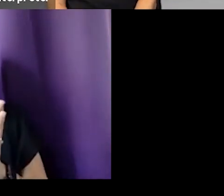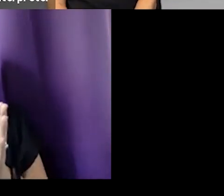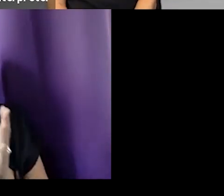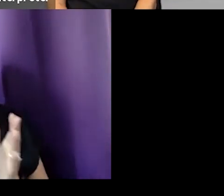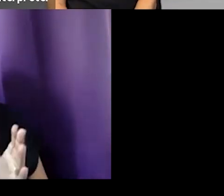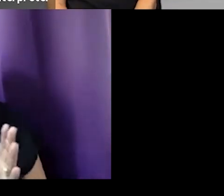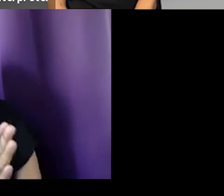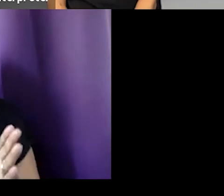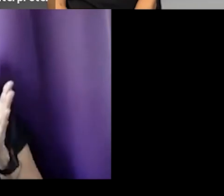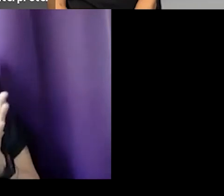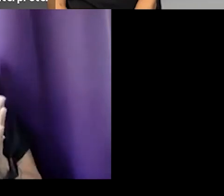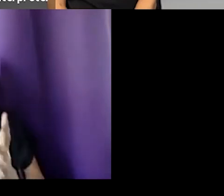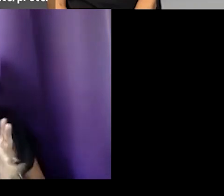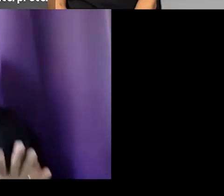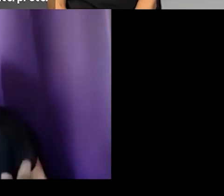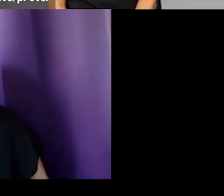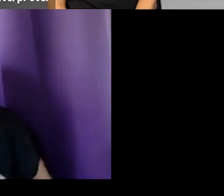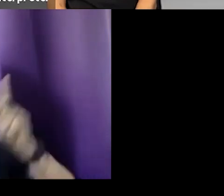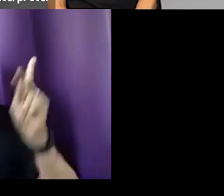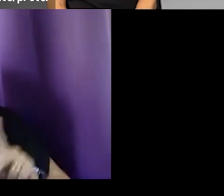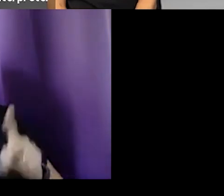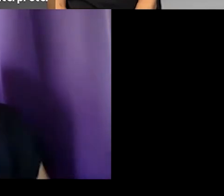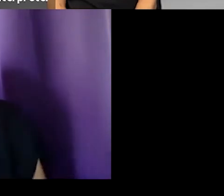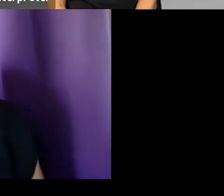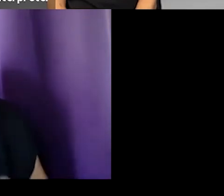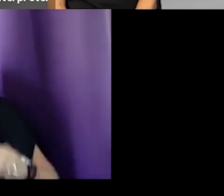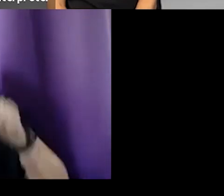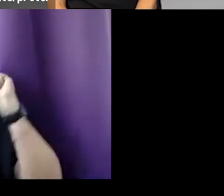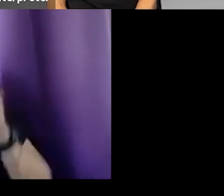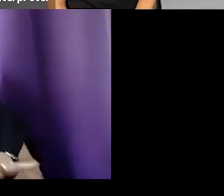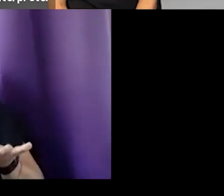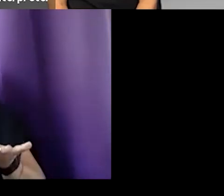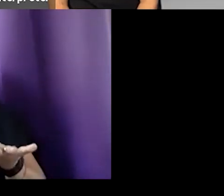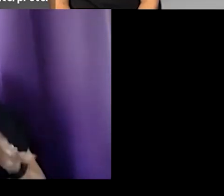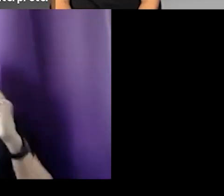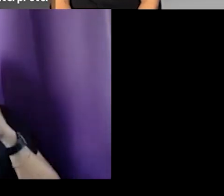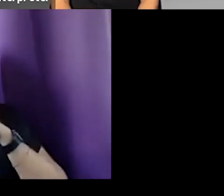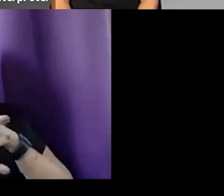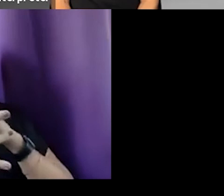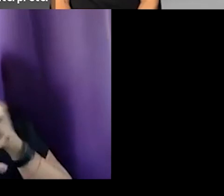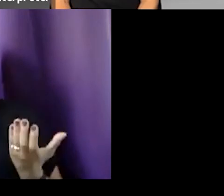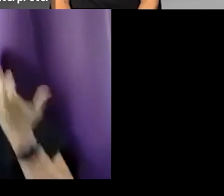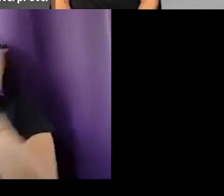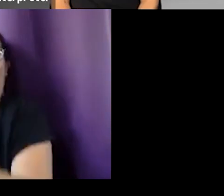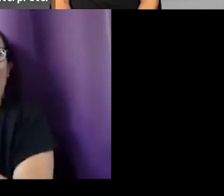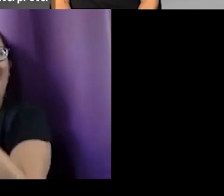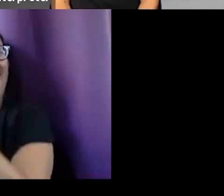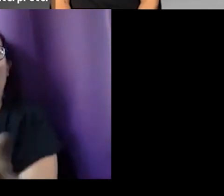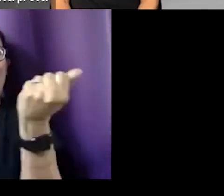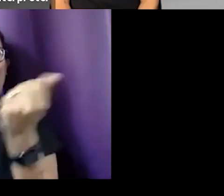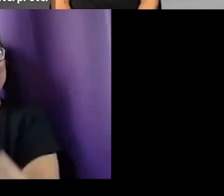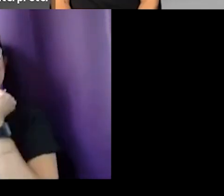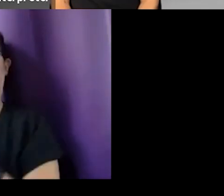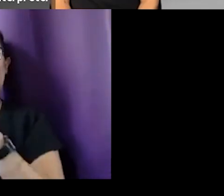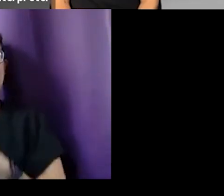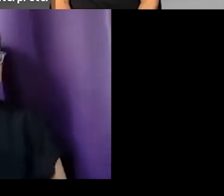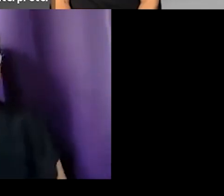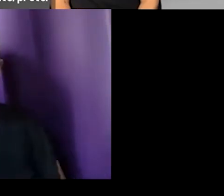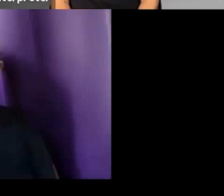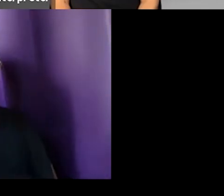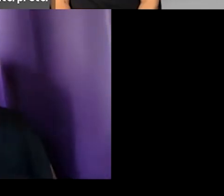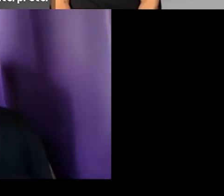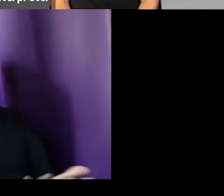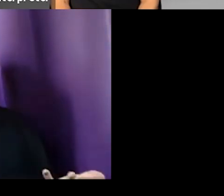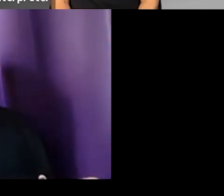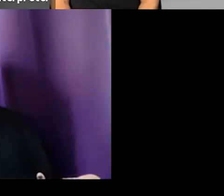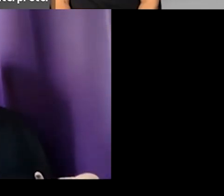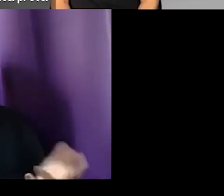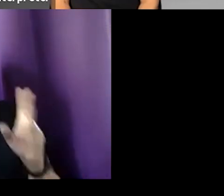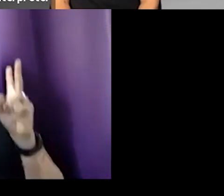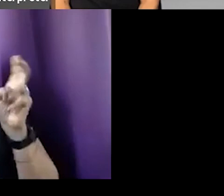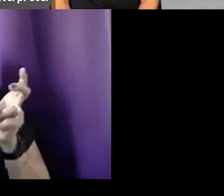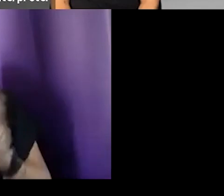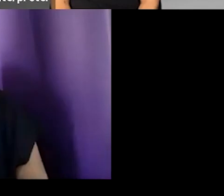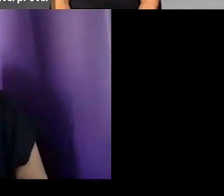when we're looking and I agree, I'm fascinated by the kind of mutual way that that popped up in many ways that's mutually that's just there in places that have limited resources.